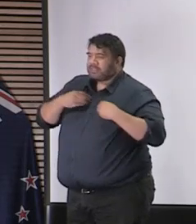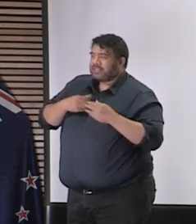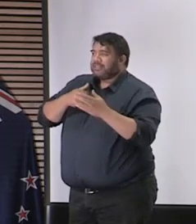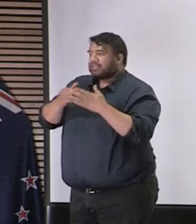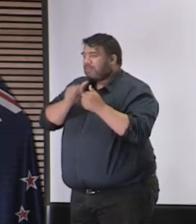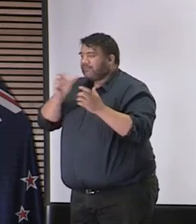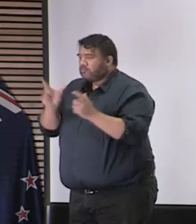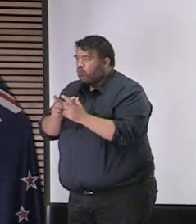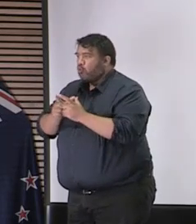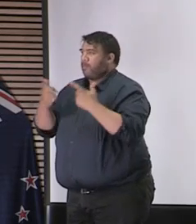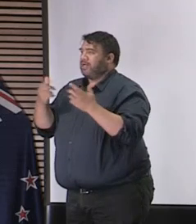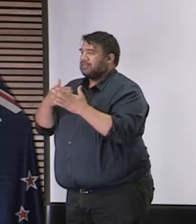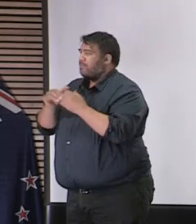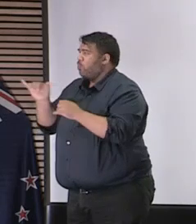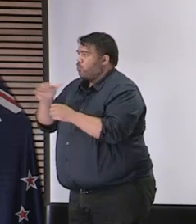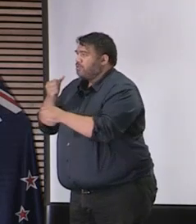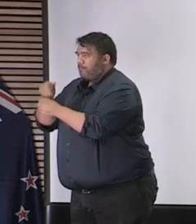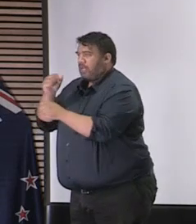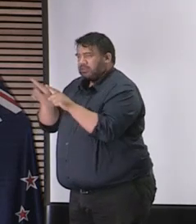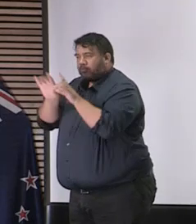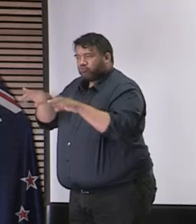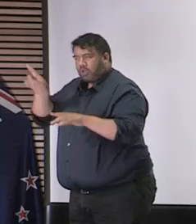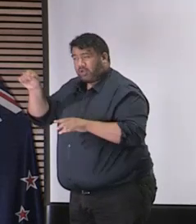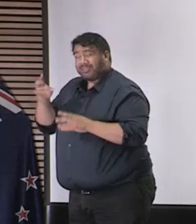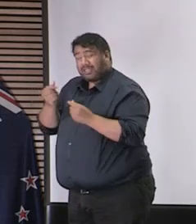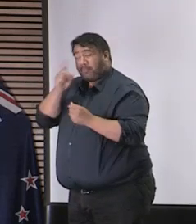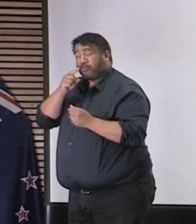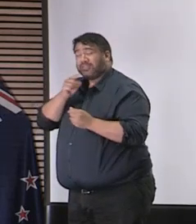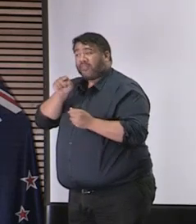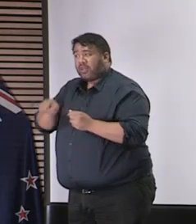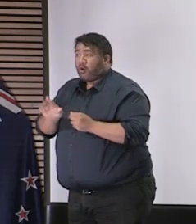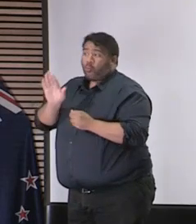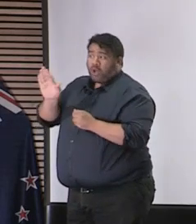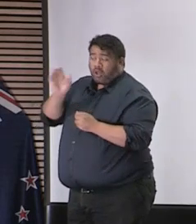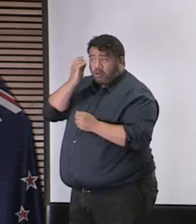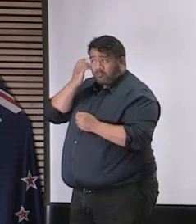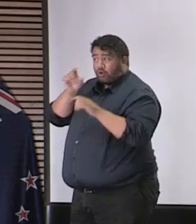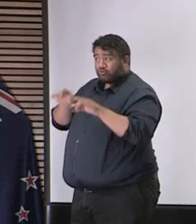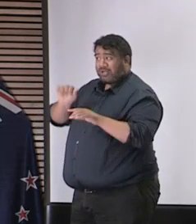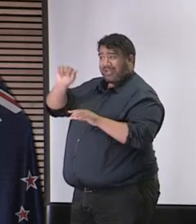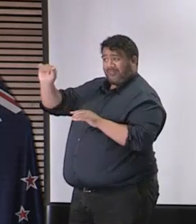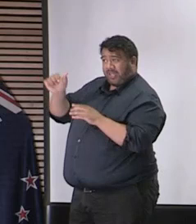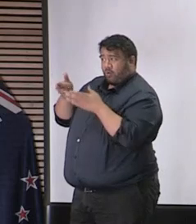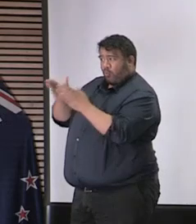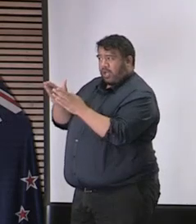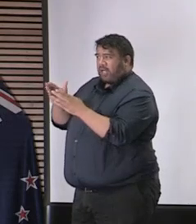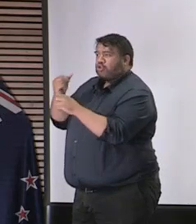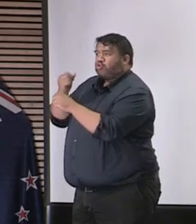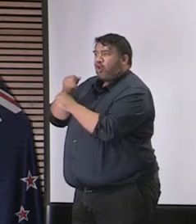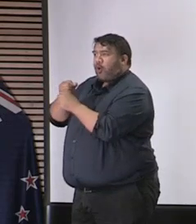O'Reilly saying the government shouldn't pick and choose whether they are leases and